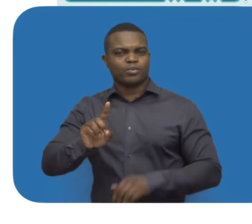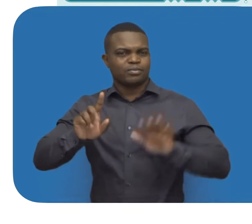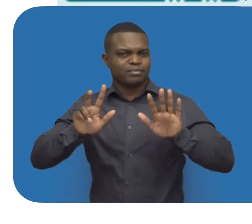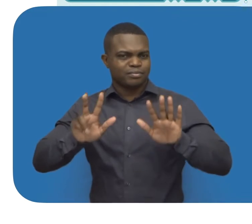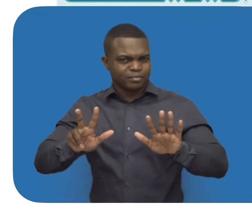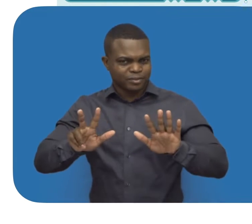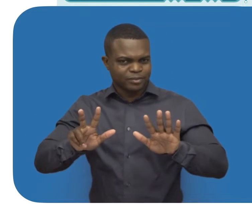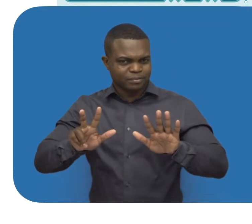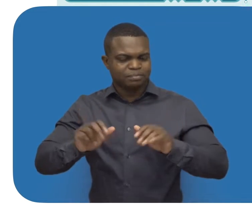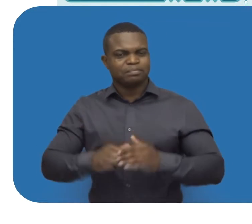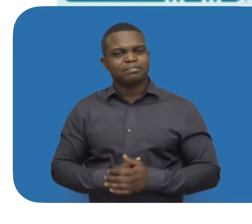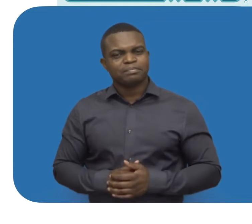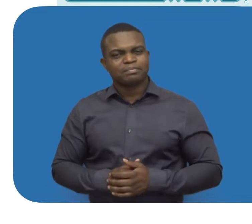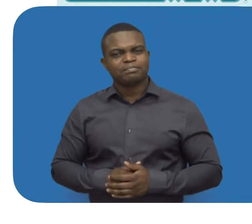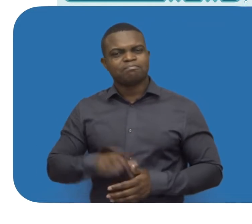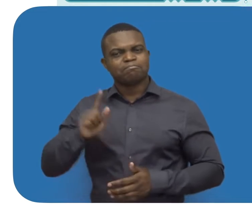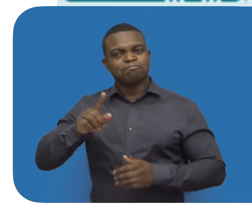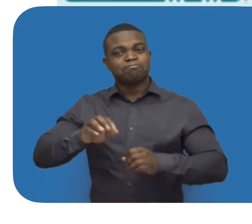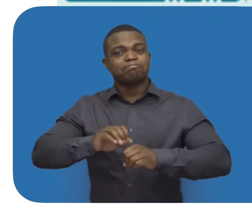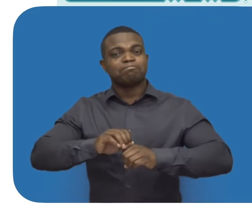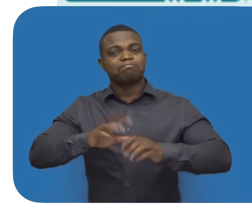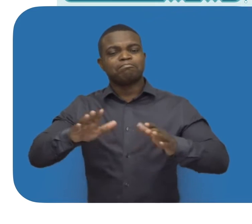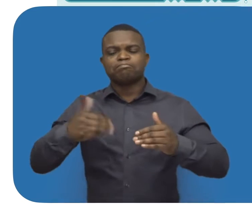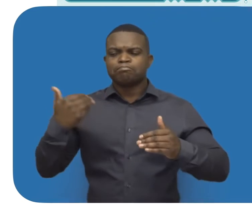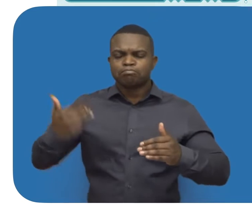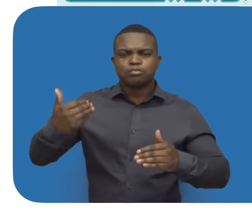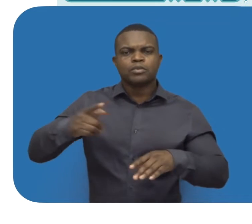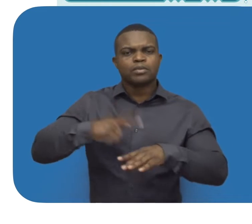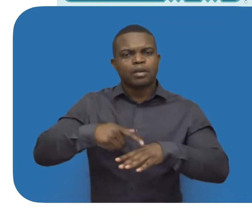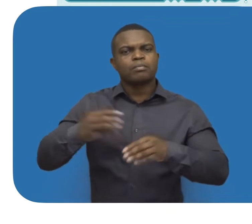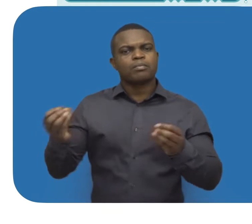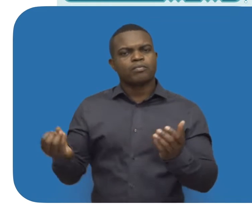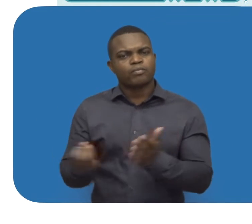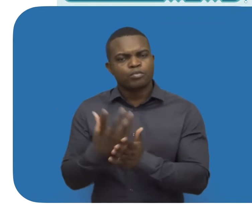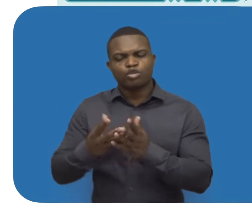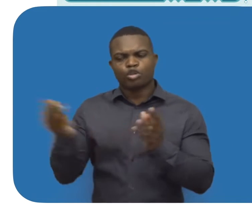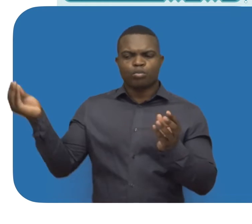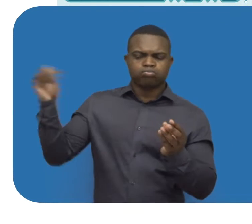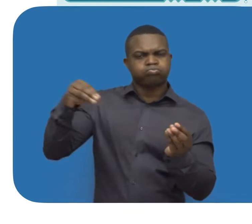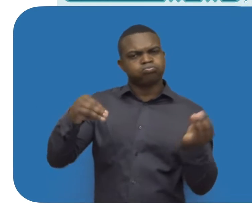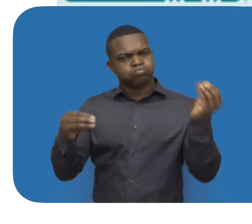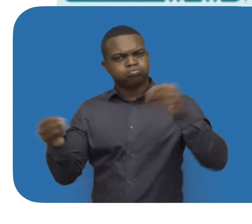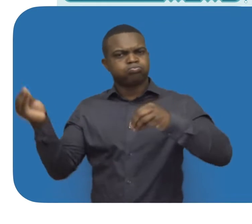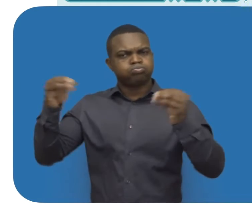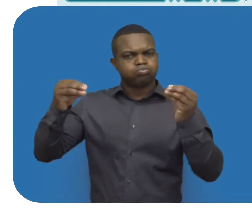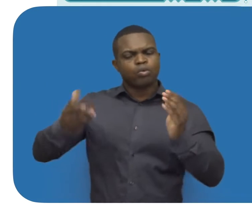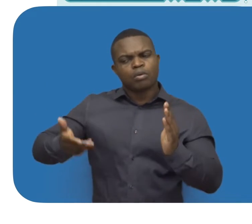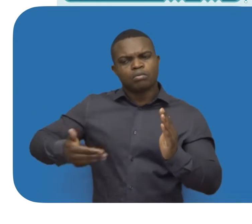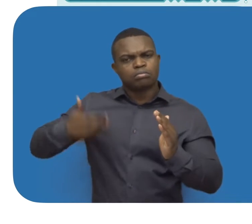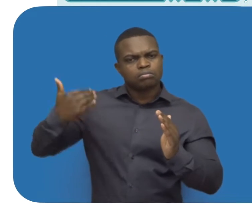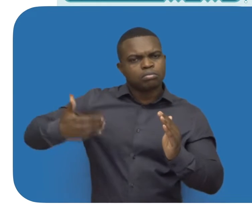We also release updated versions on a regular basis to add more data, make corrections, and to react to feedback.